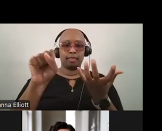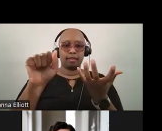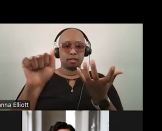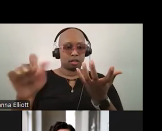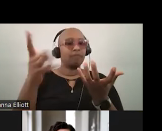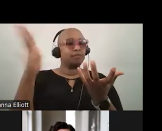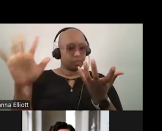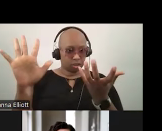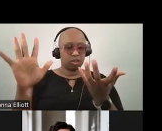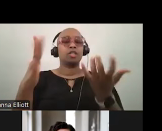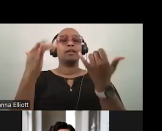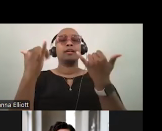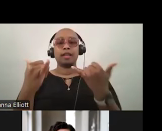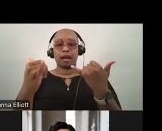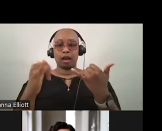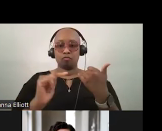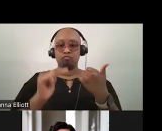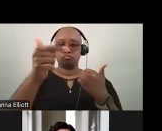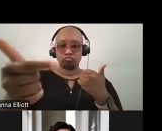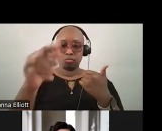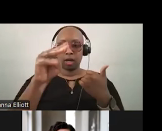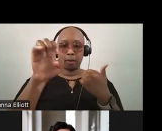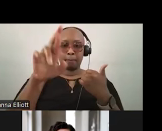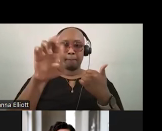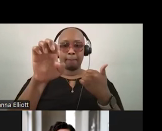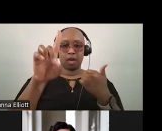these things and then we're going to get even more detailed and then we're going to have some